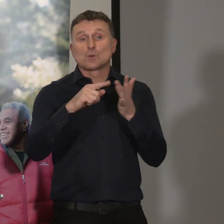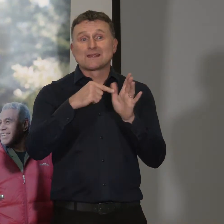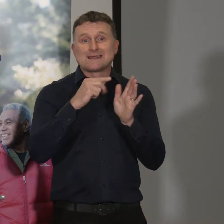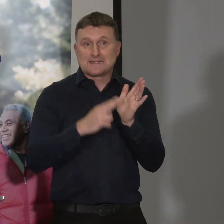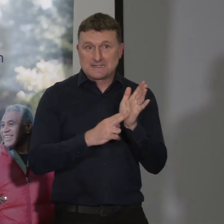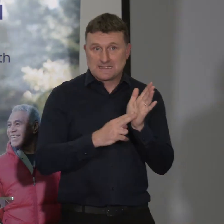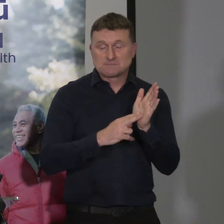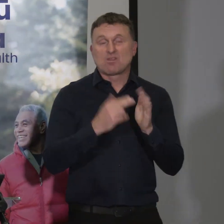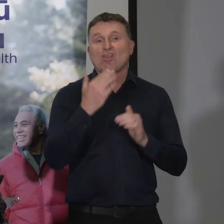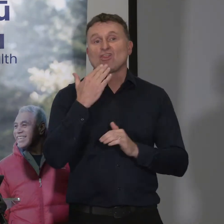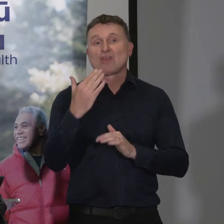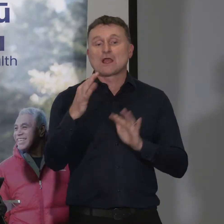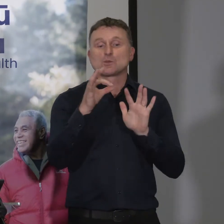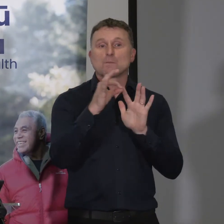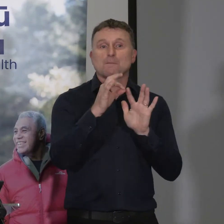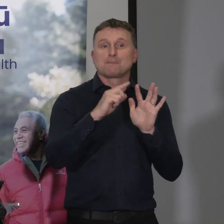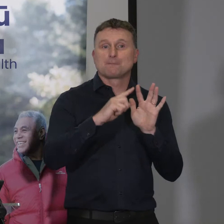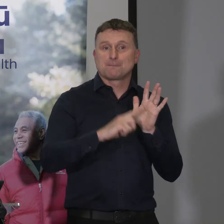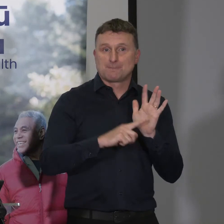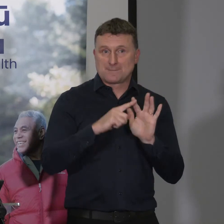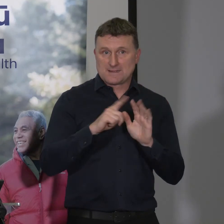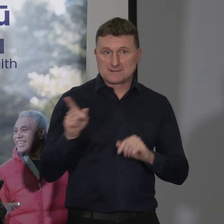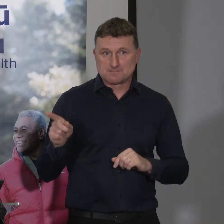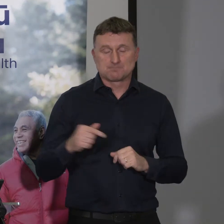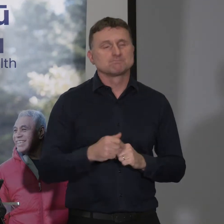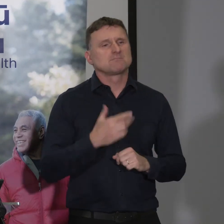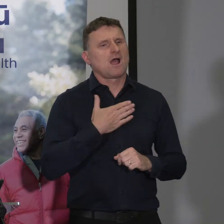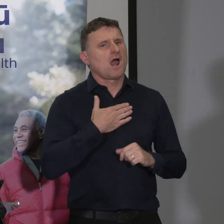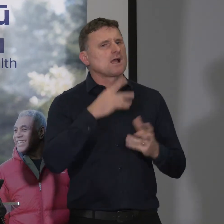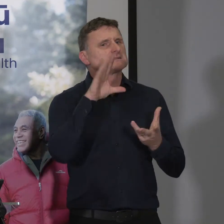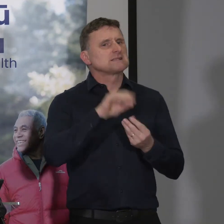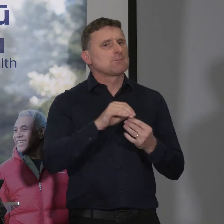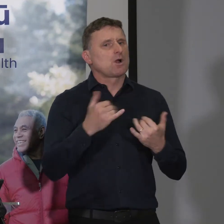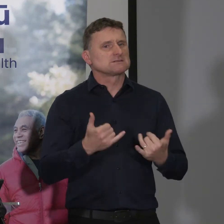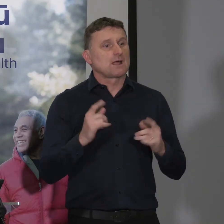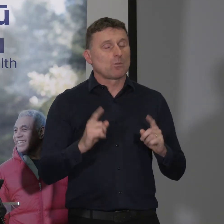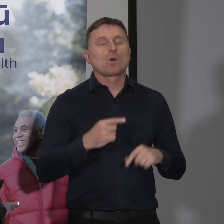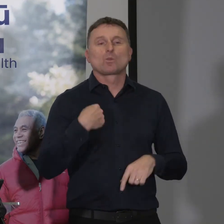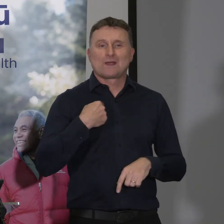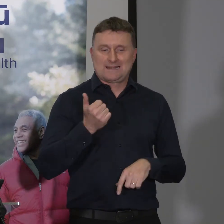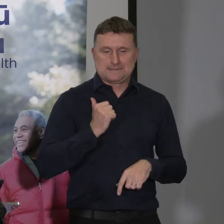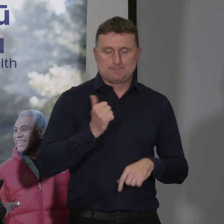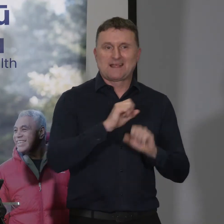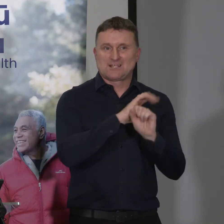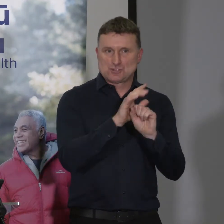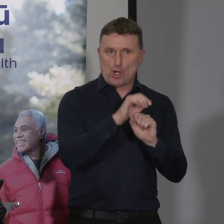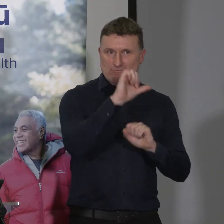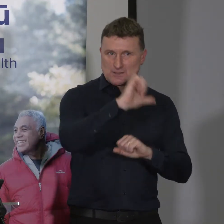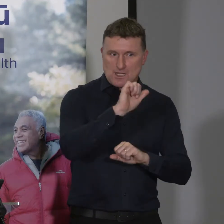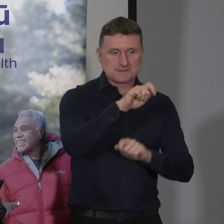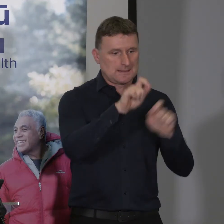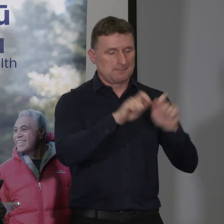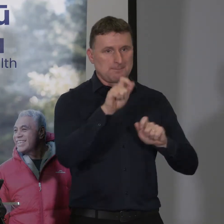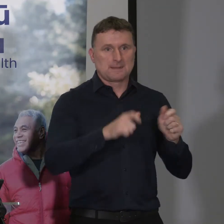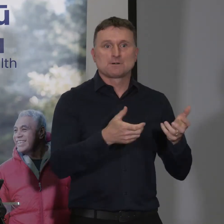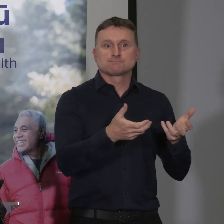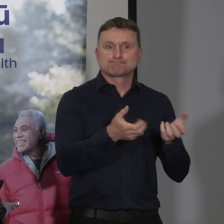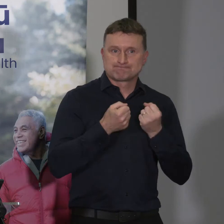also. In summary, an expected increase in cases along with